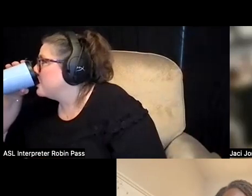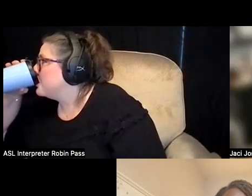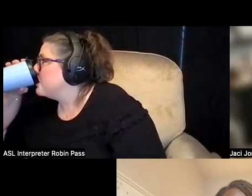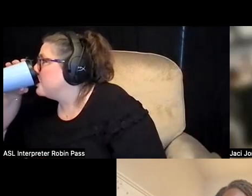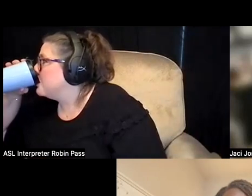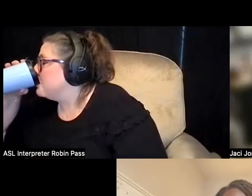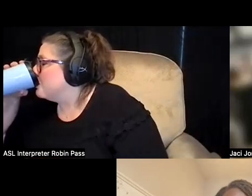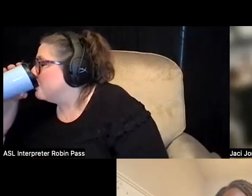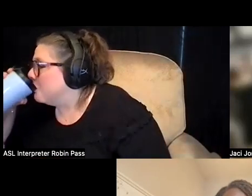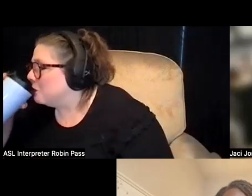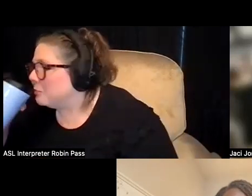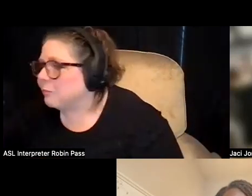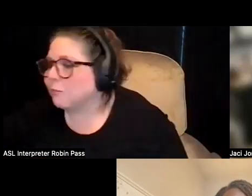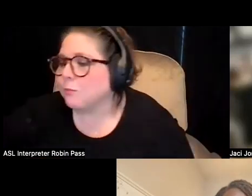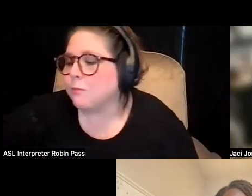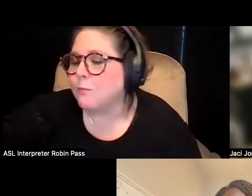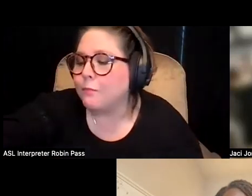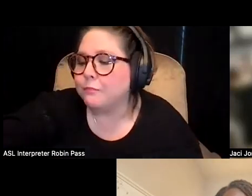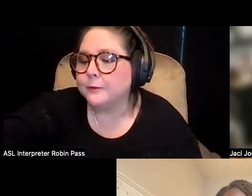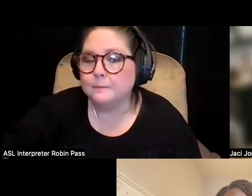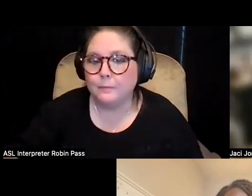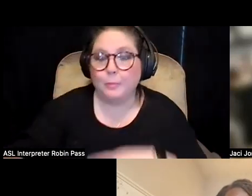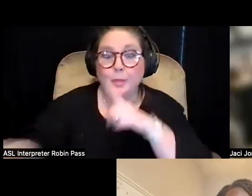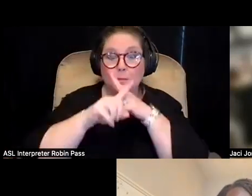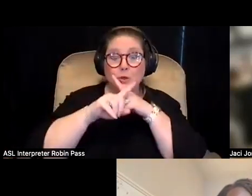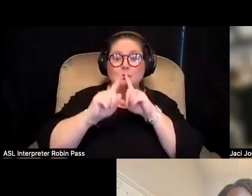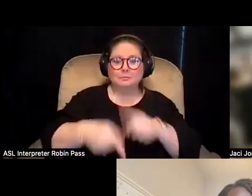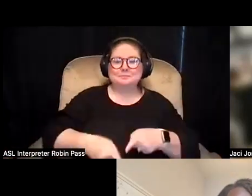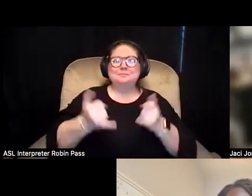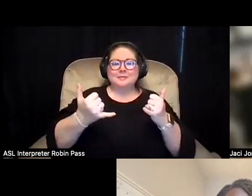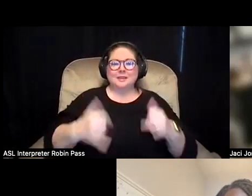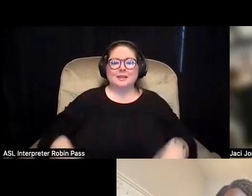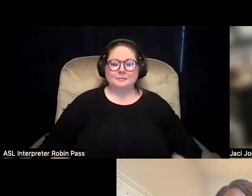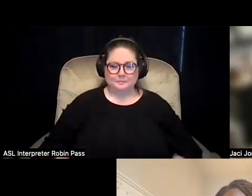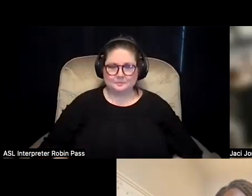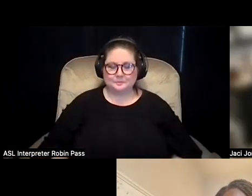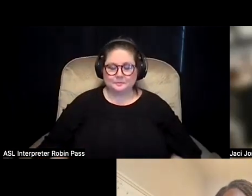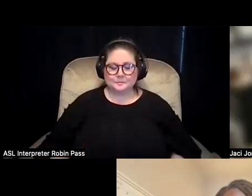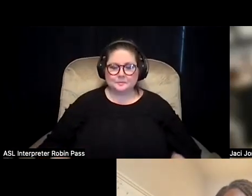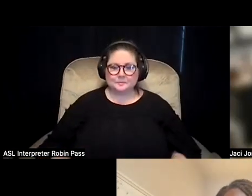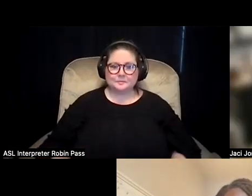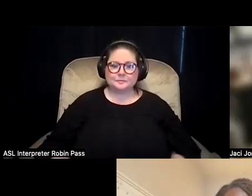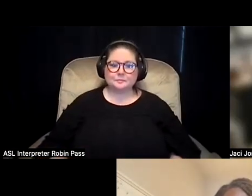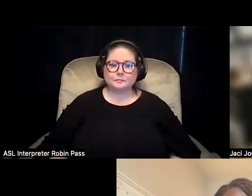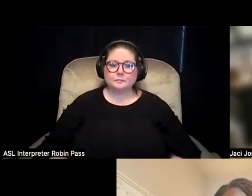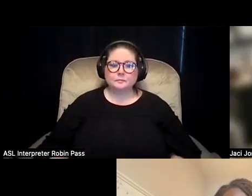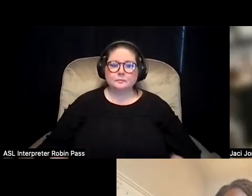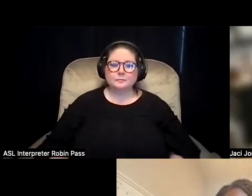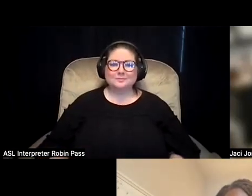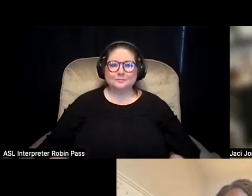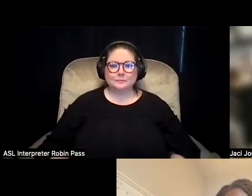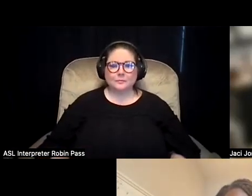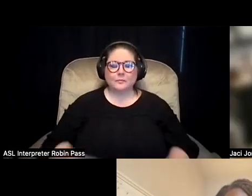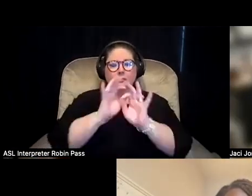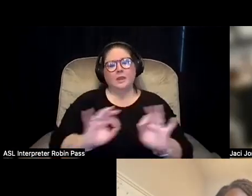and you're on mute oh there you are can you hear me yeah um it was important to to share